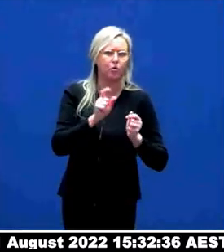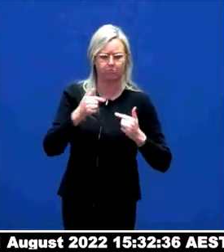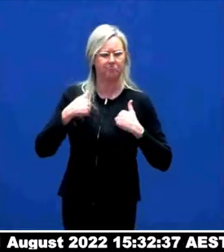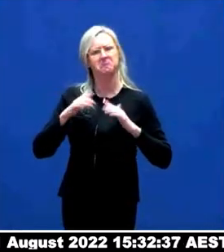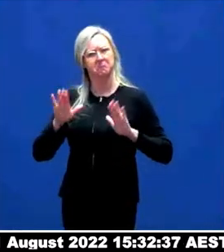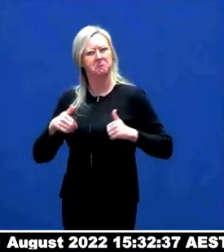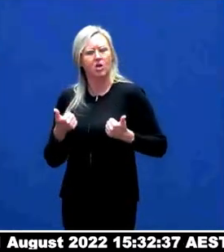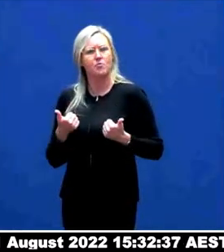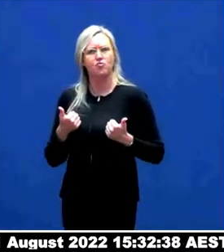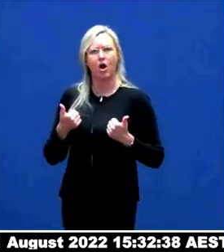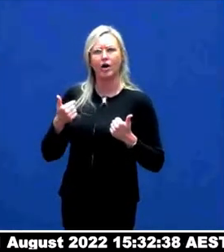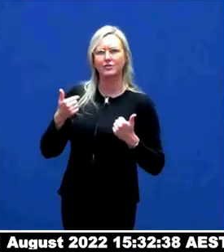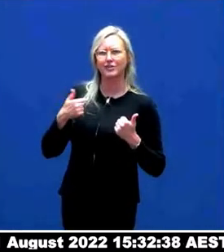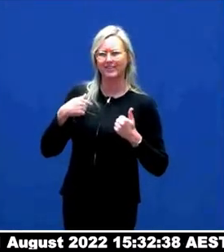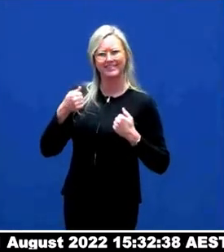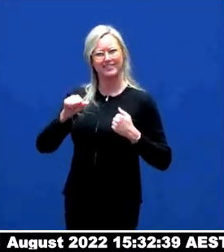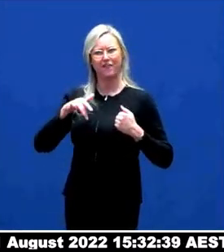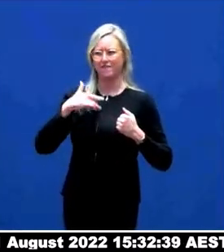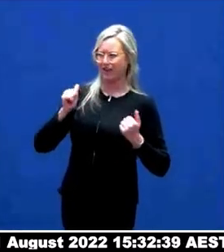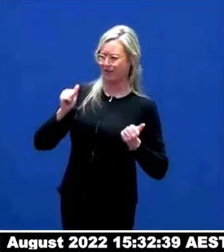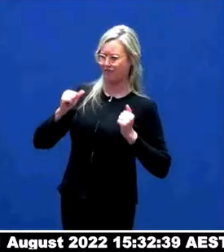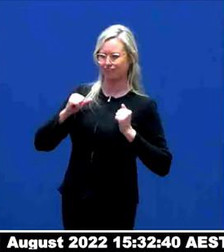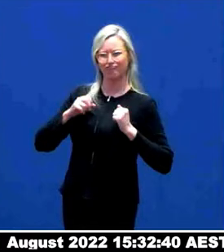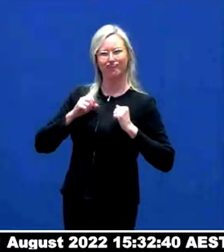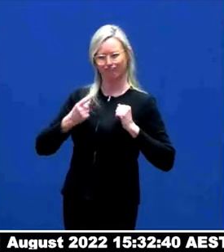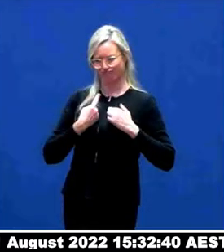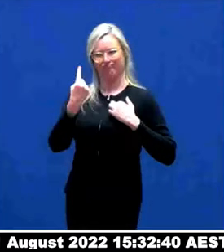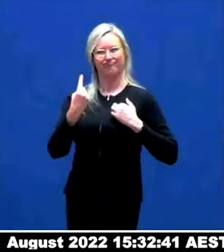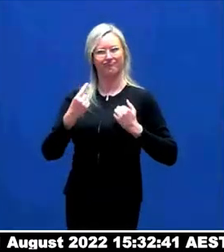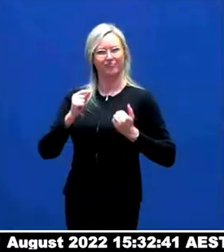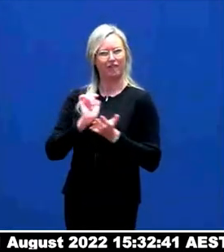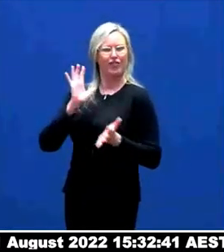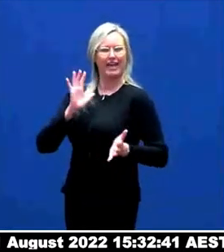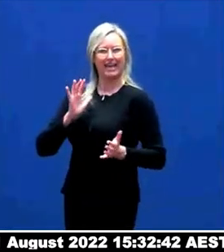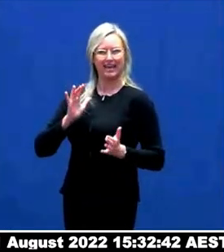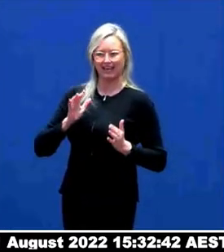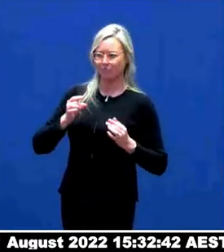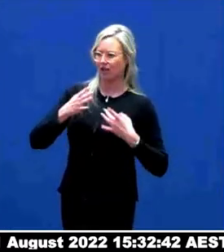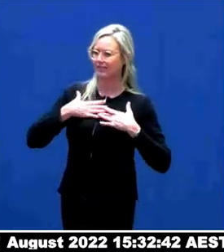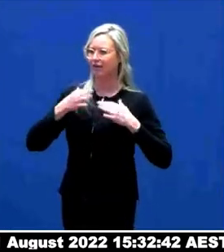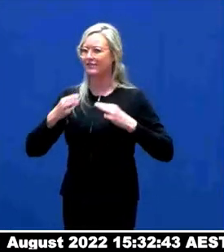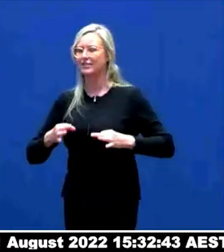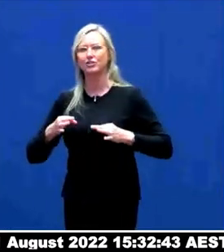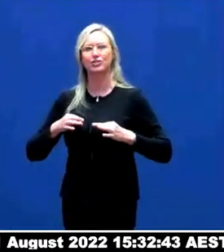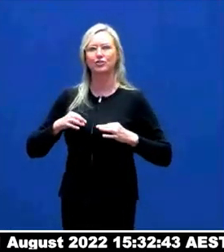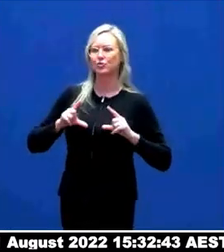While I can, it's my last bit of freedom, so the - you know, being self-managing is, you know, my last thread of self-respect.